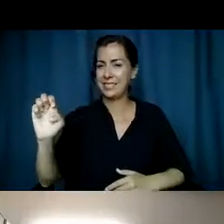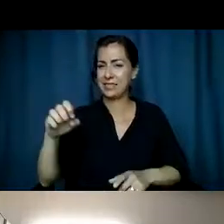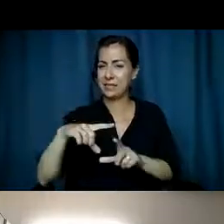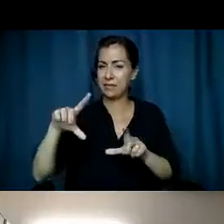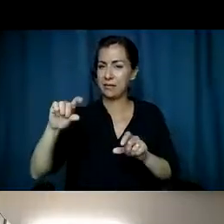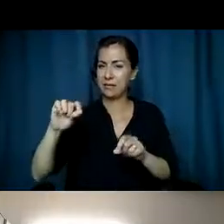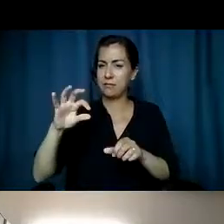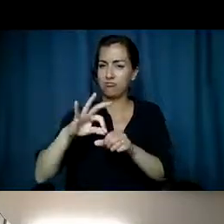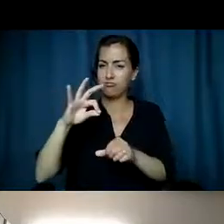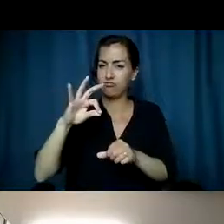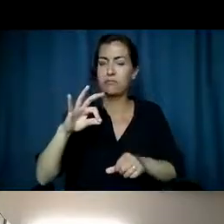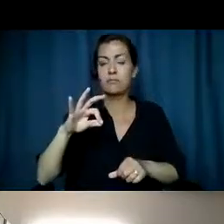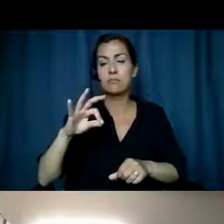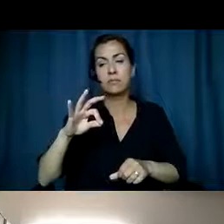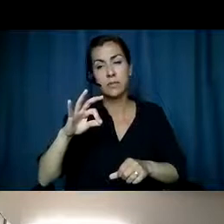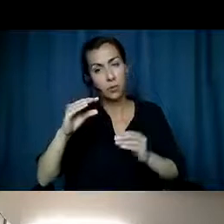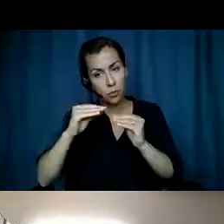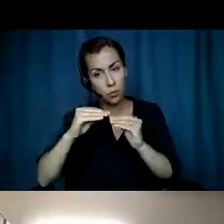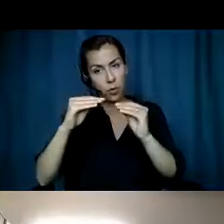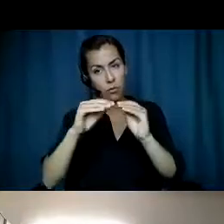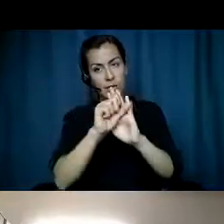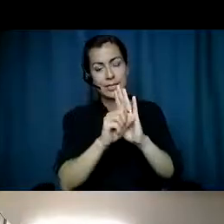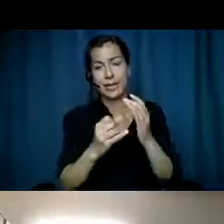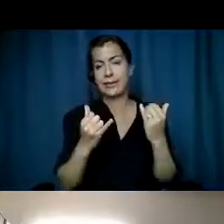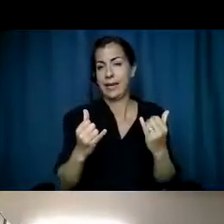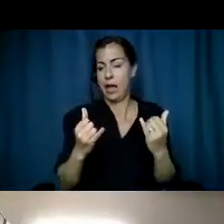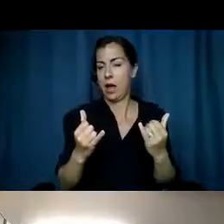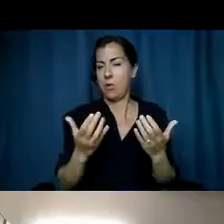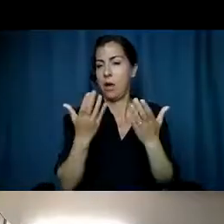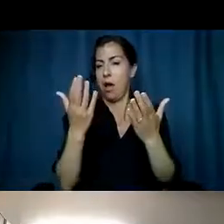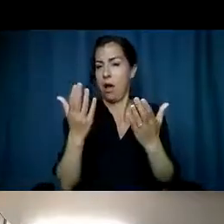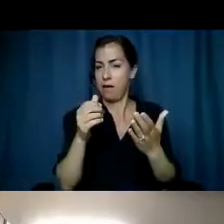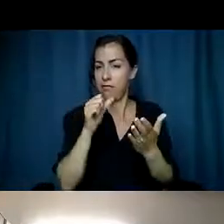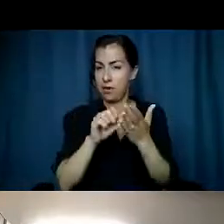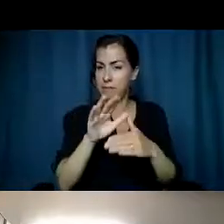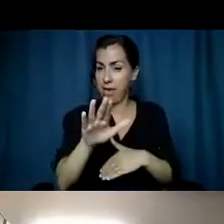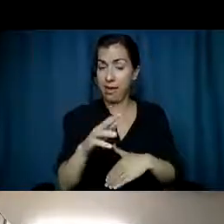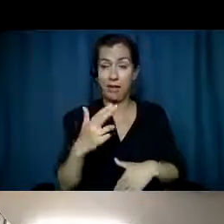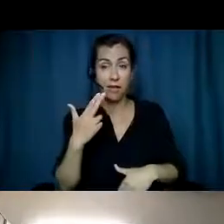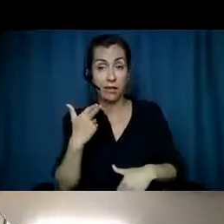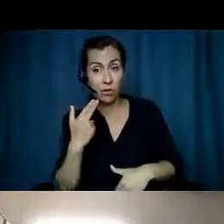or tries to restrict them from voting? I could probably take that one.